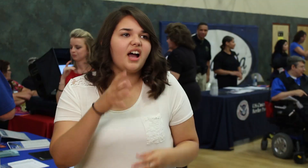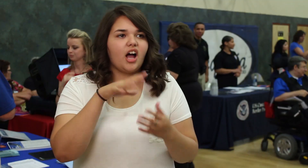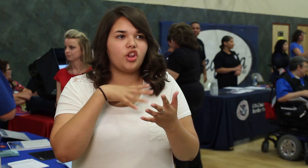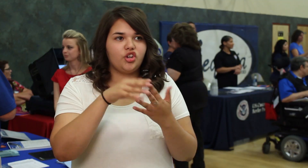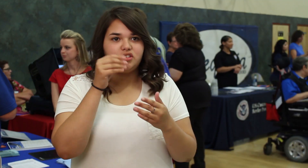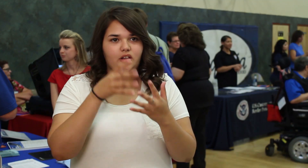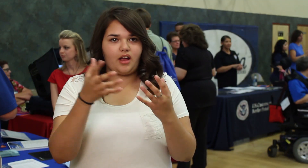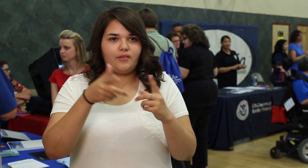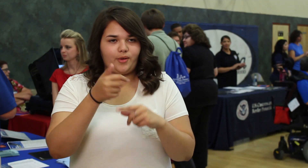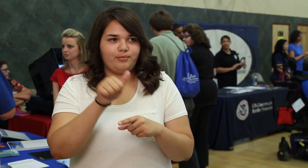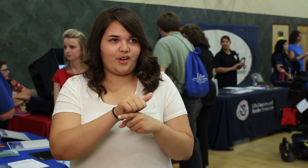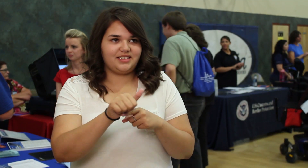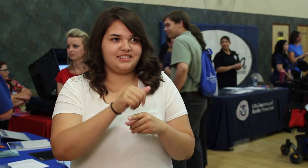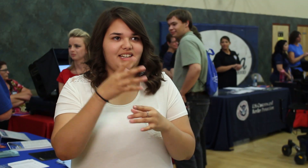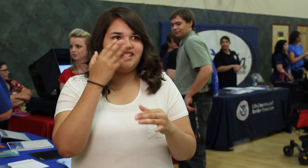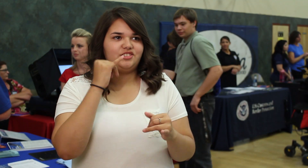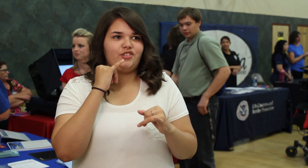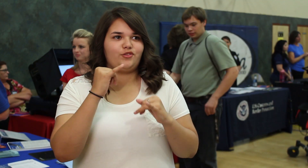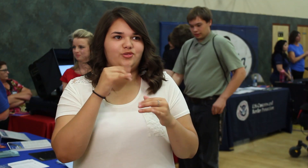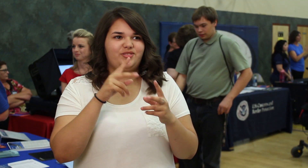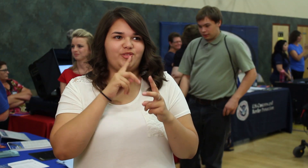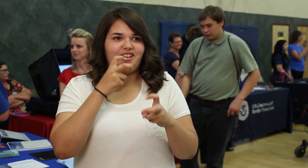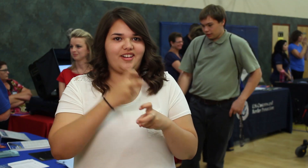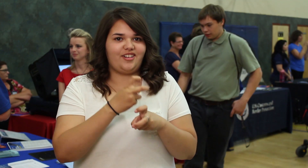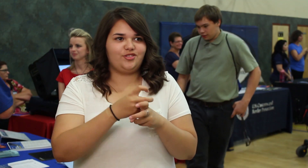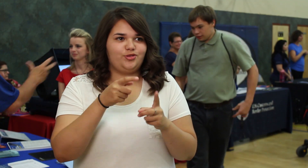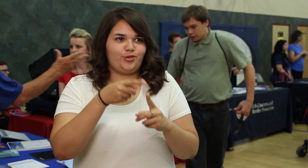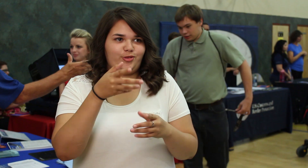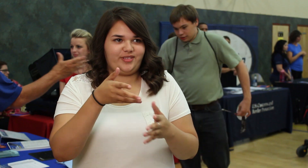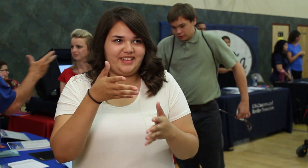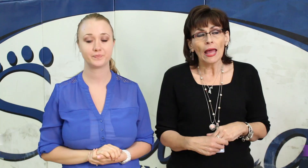Hannah: "Well I learned a lot from the practice interviews. That was kind of tough."